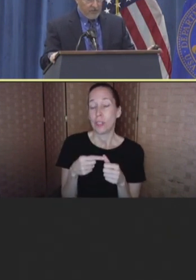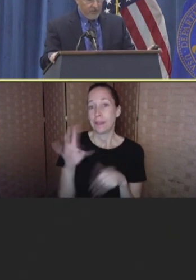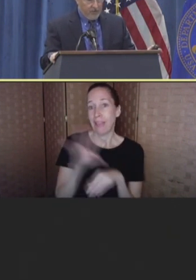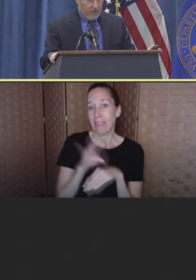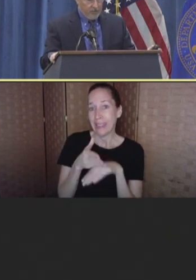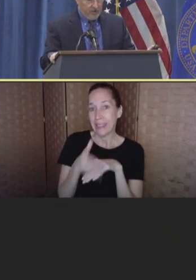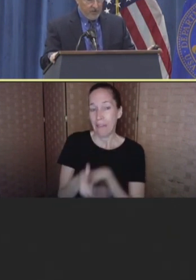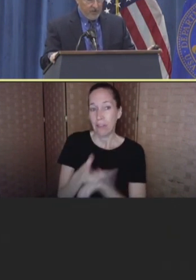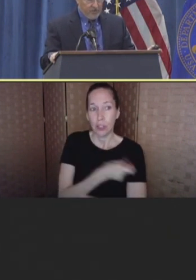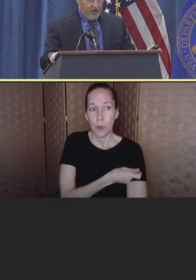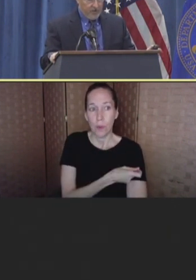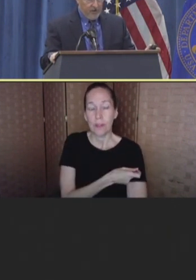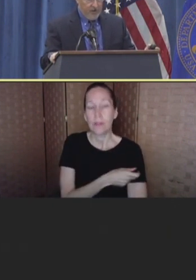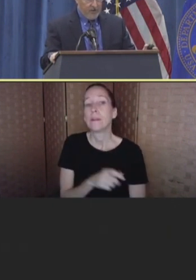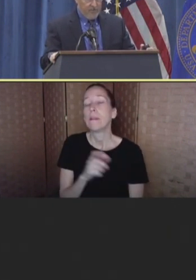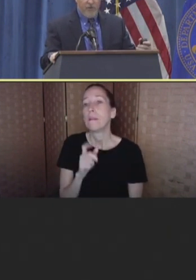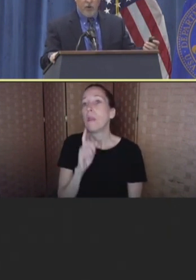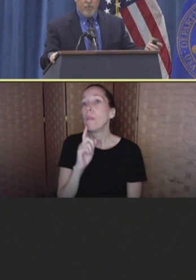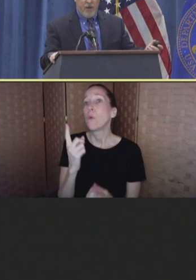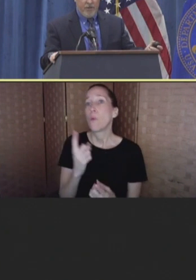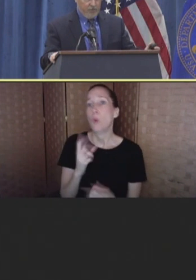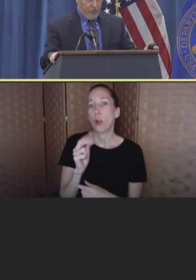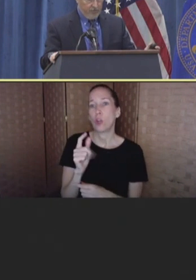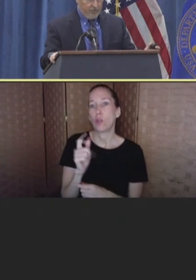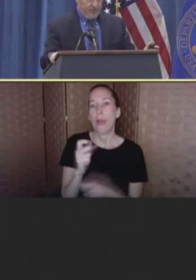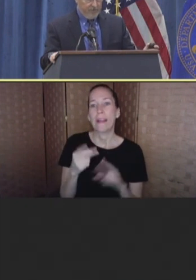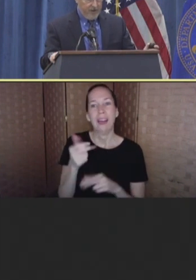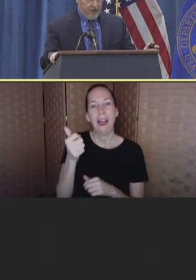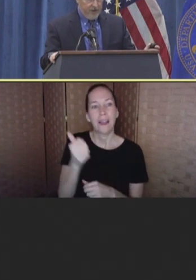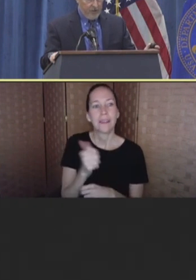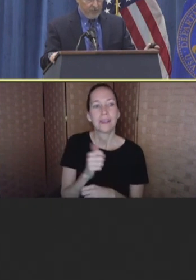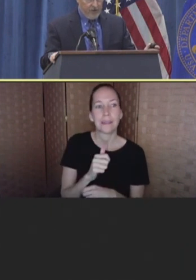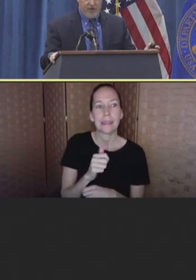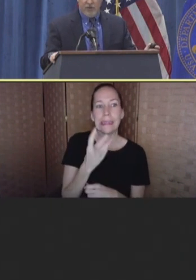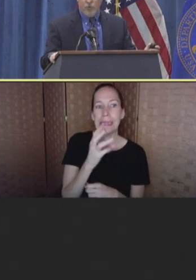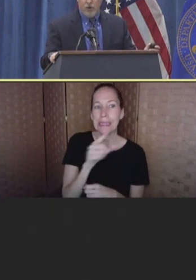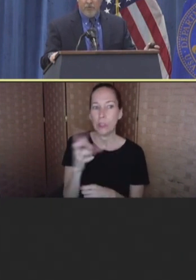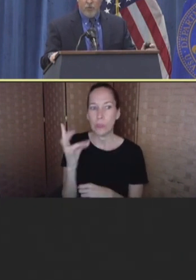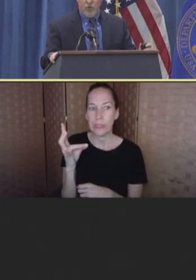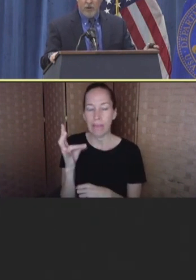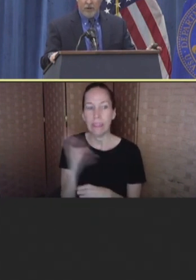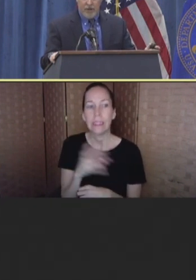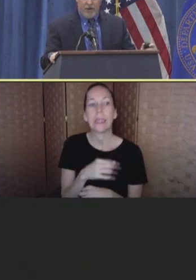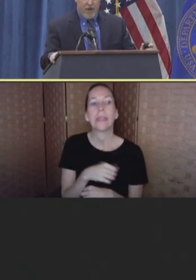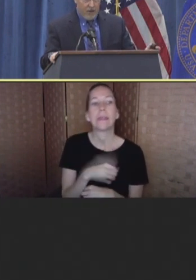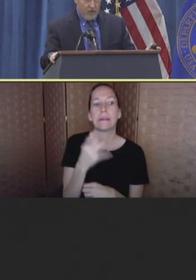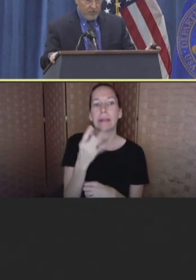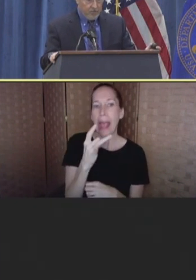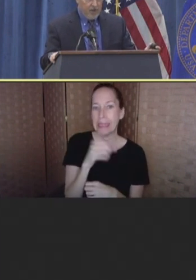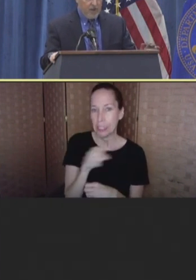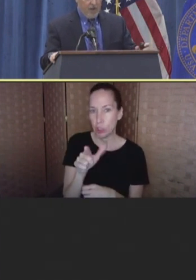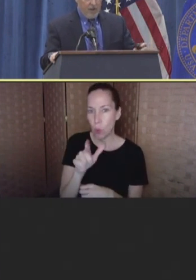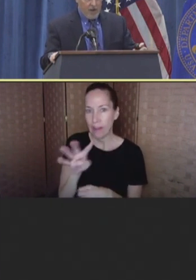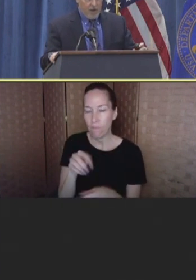in those 16 to 17, followed by those 12 to 15, and those 18 to 24, again, in males.